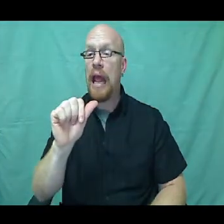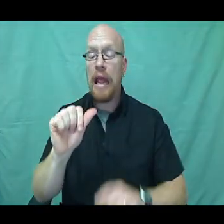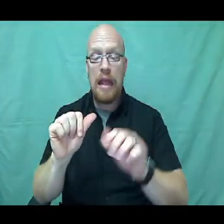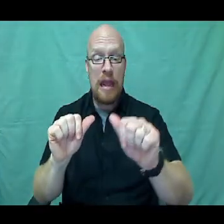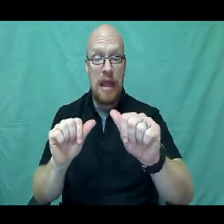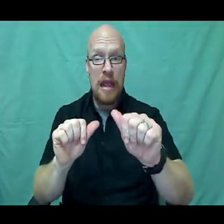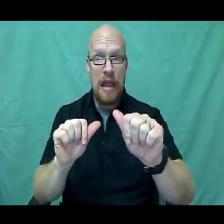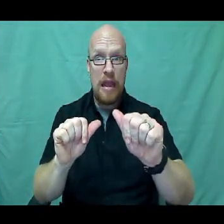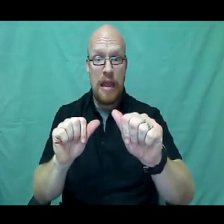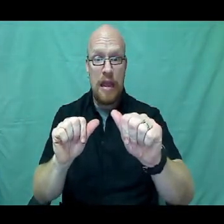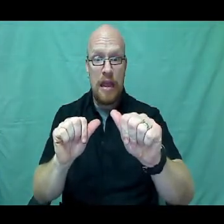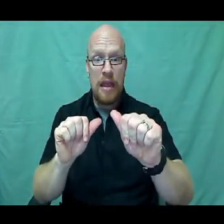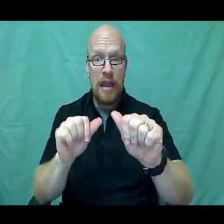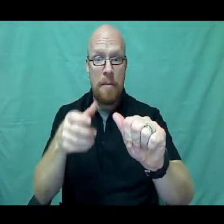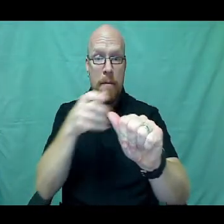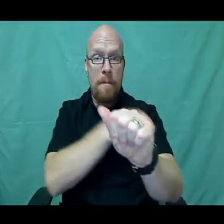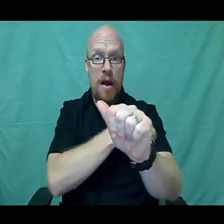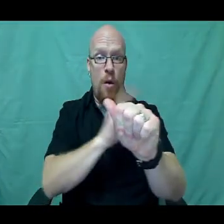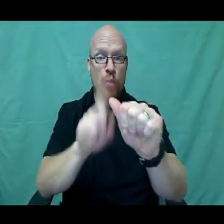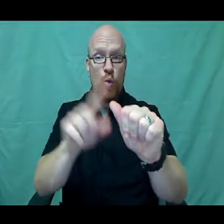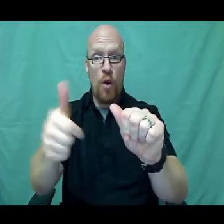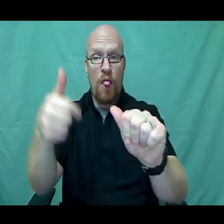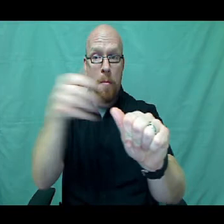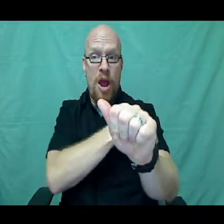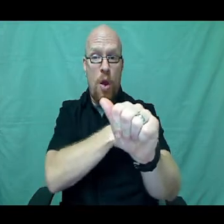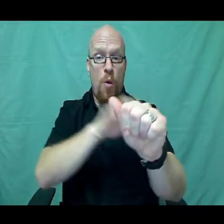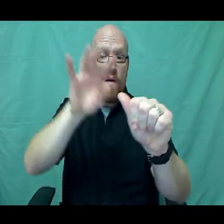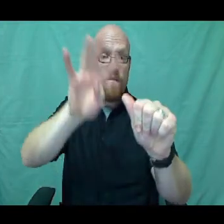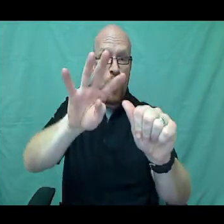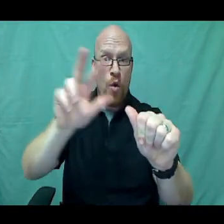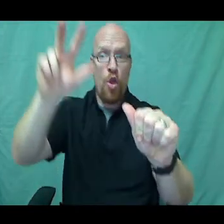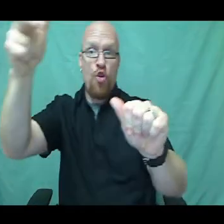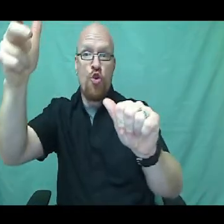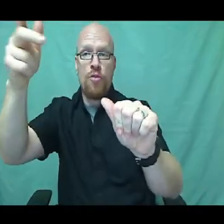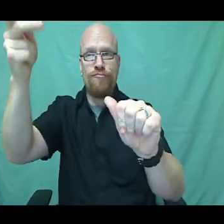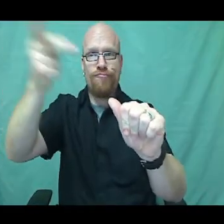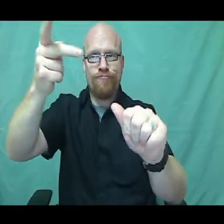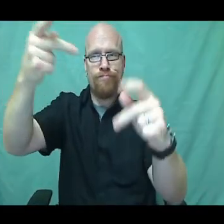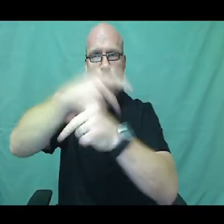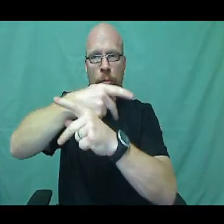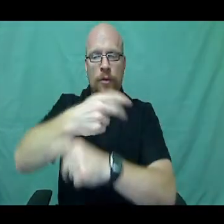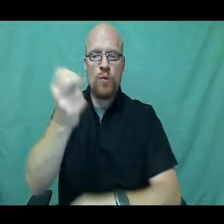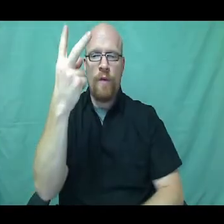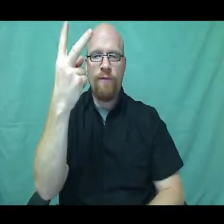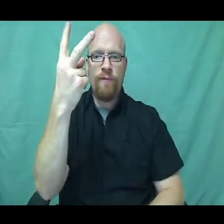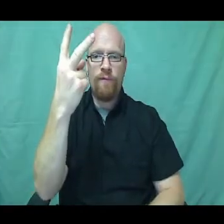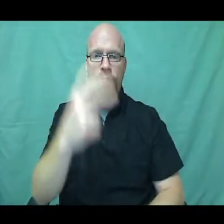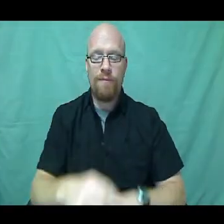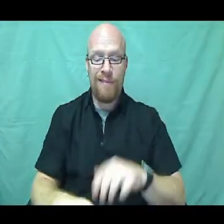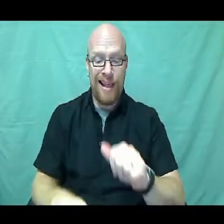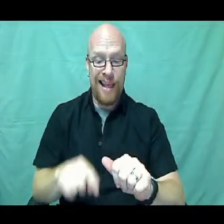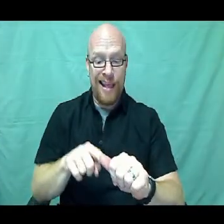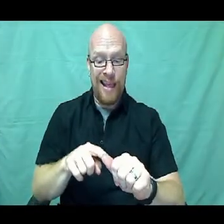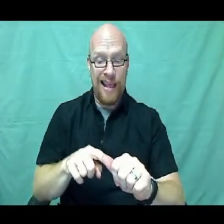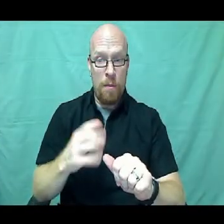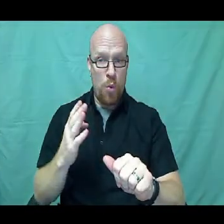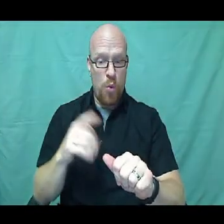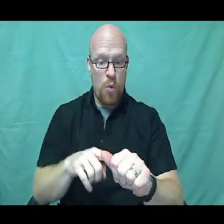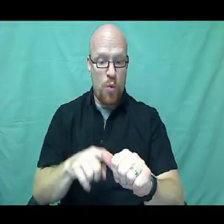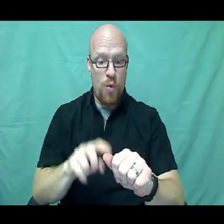Now we have a power to a power, a to the fourth, to the third. Multiply four and three and it's 12.